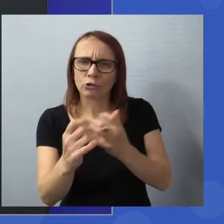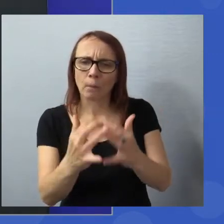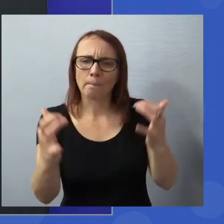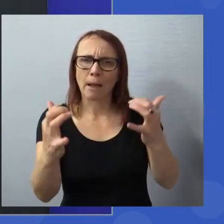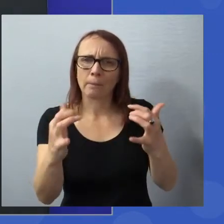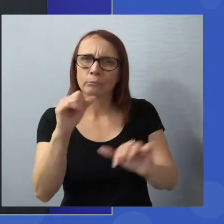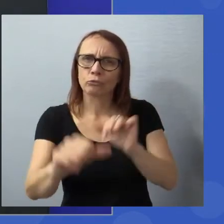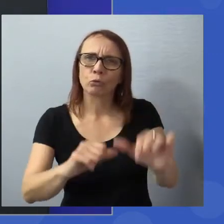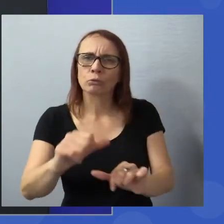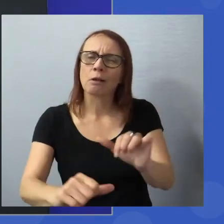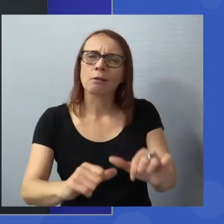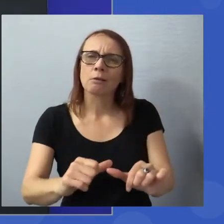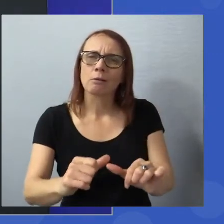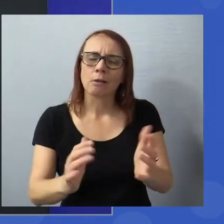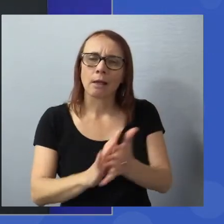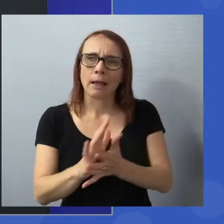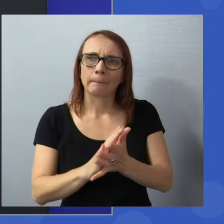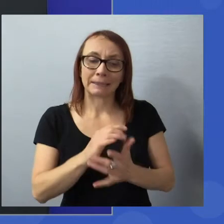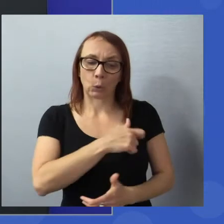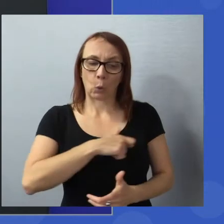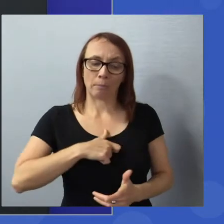there's a bigger role for the committee's where the parties do